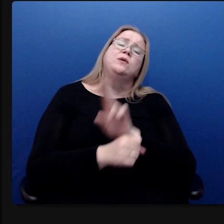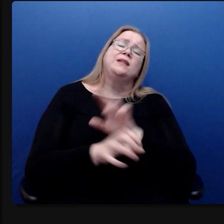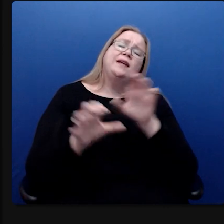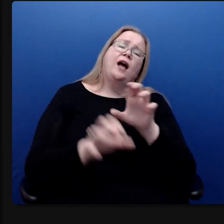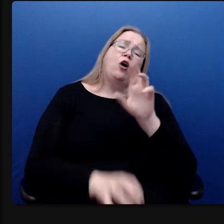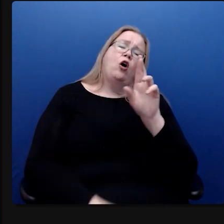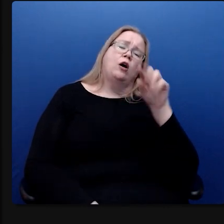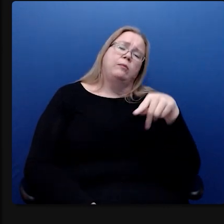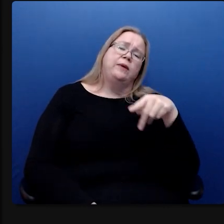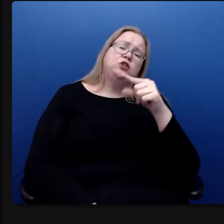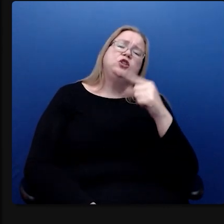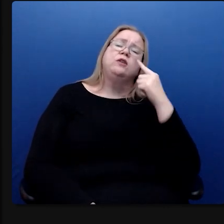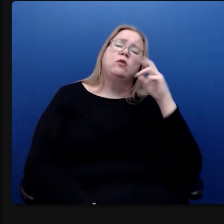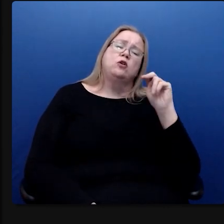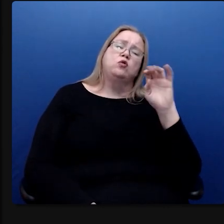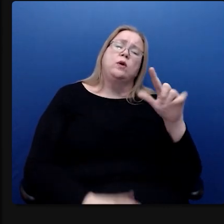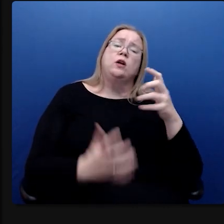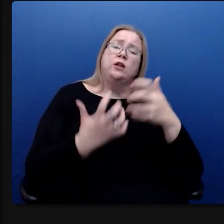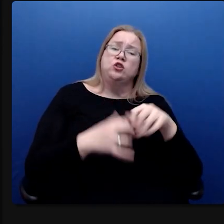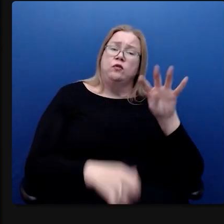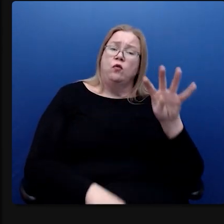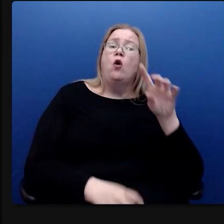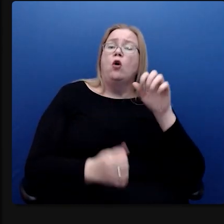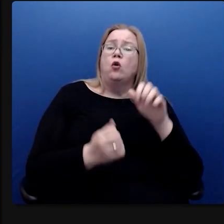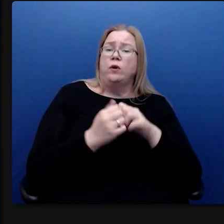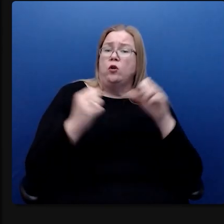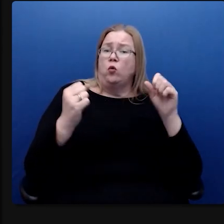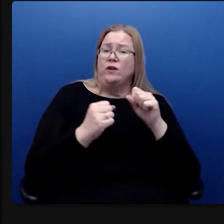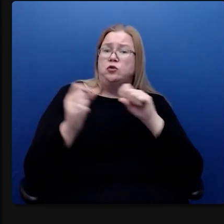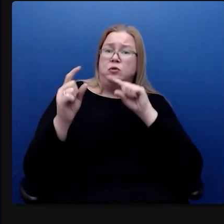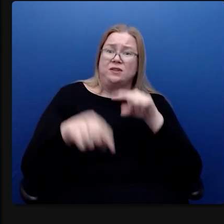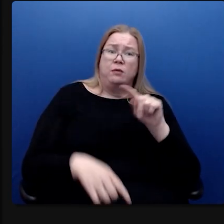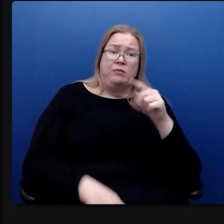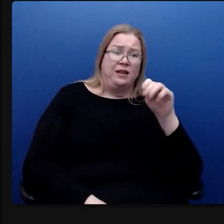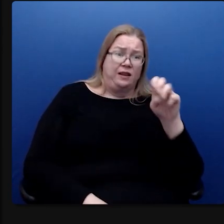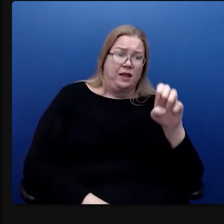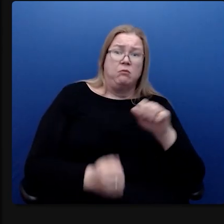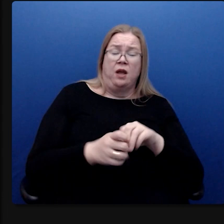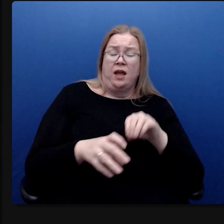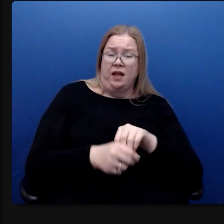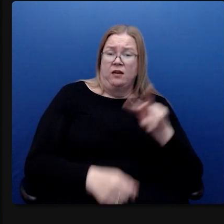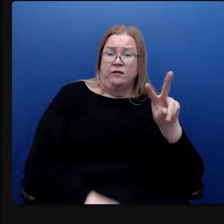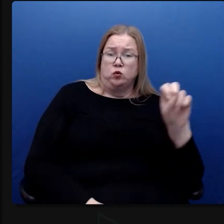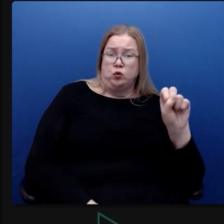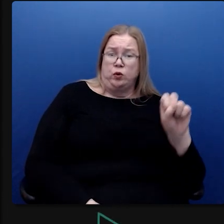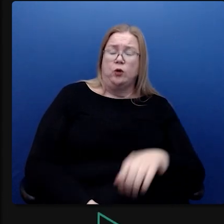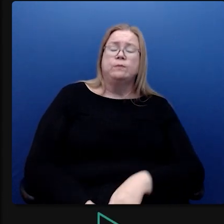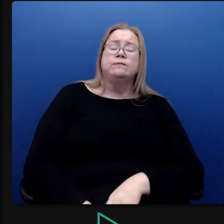I'm using the action RPG demo on an Unreal Engine 4 with the winter is coming theme in Visual Studio.